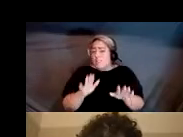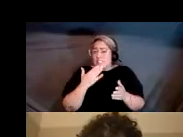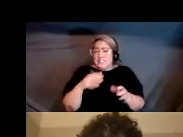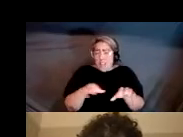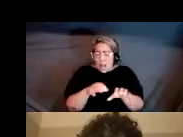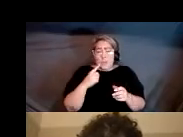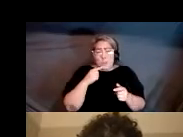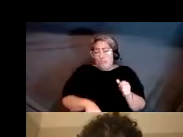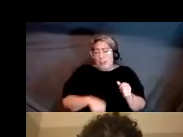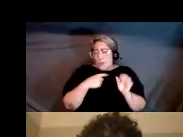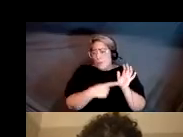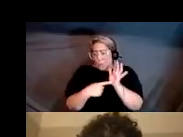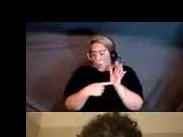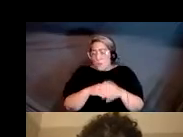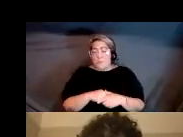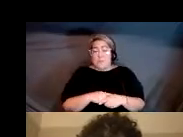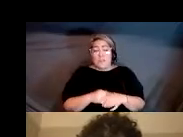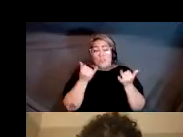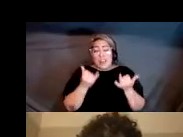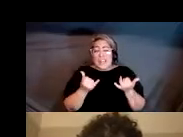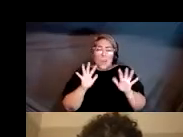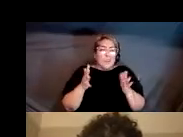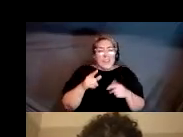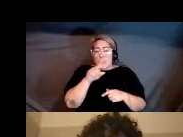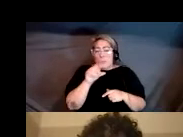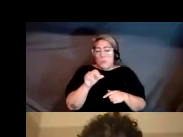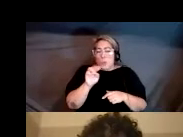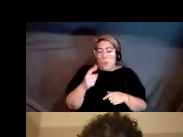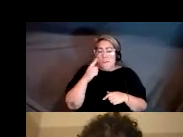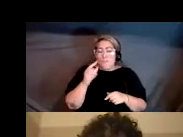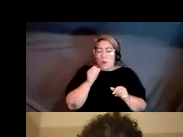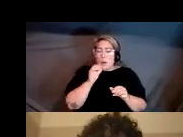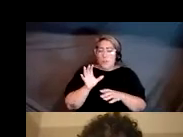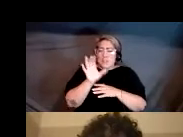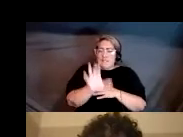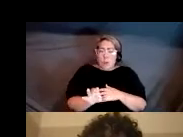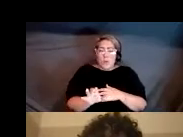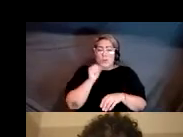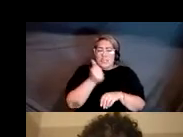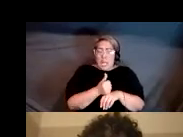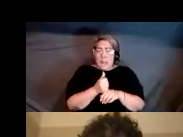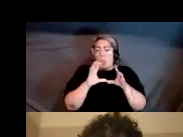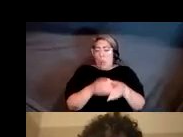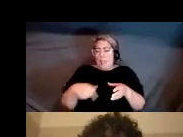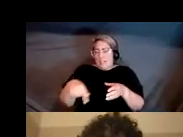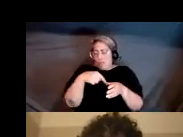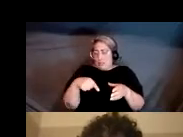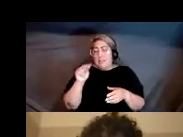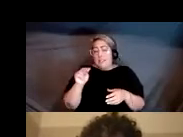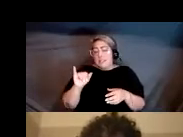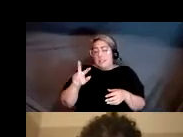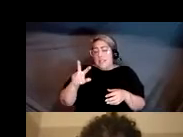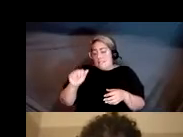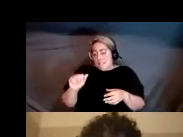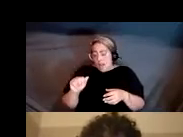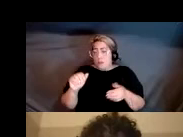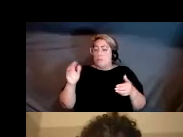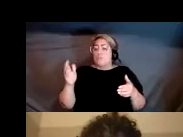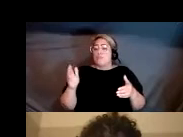we are in a zone of pushing forward with working coalition.